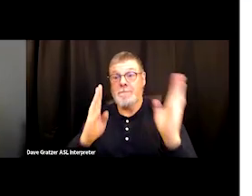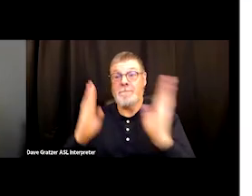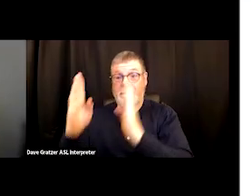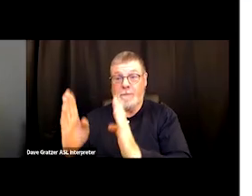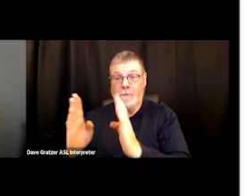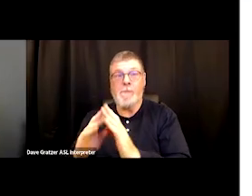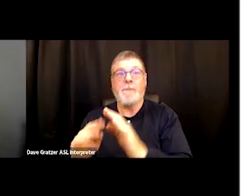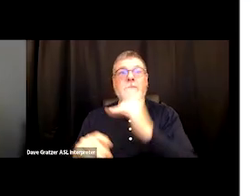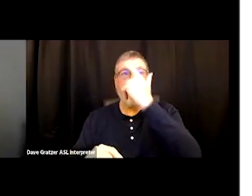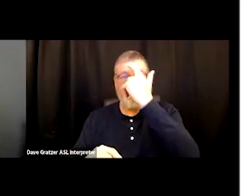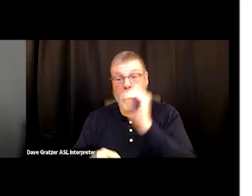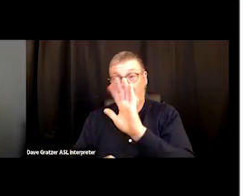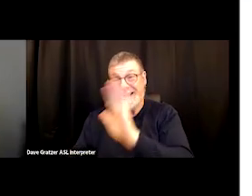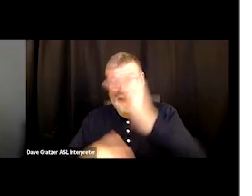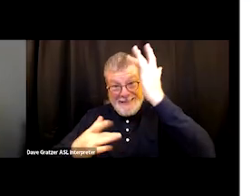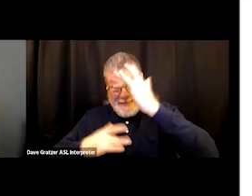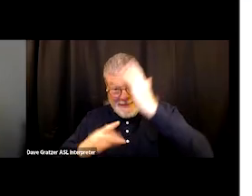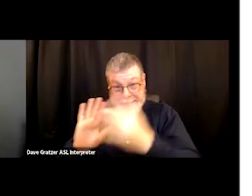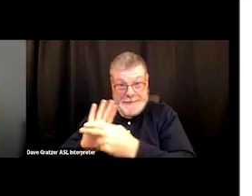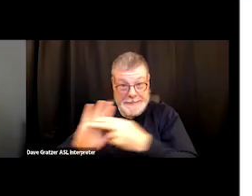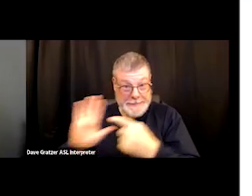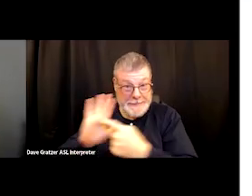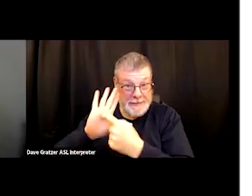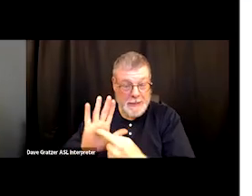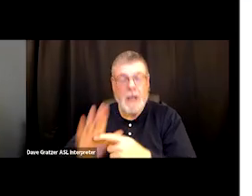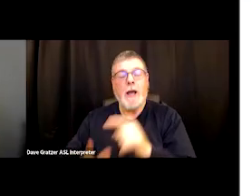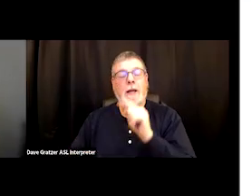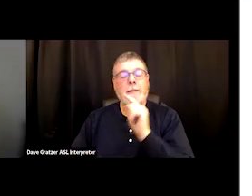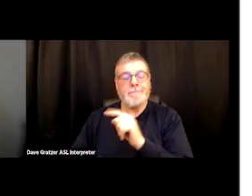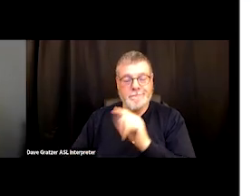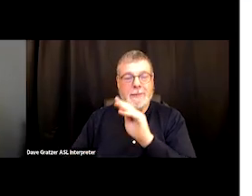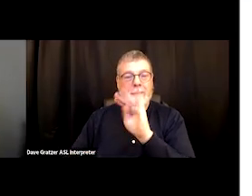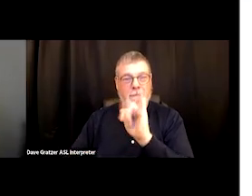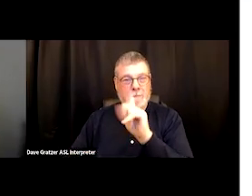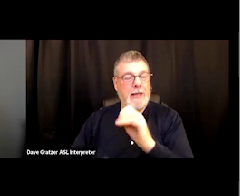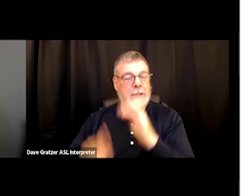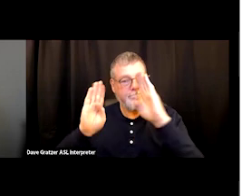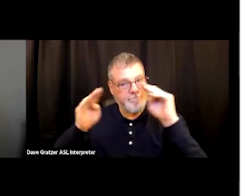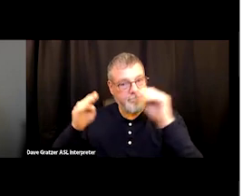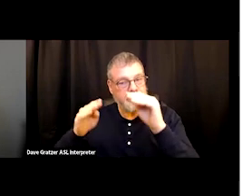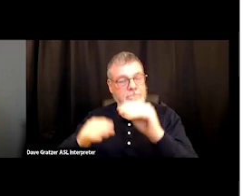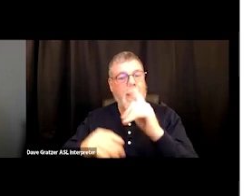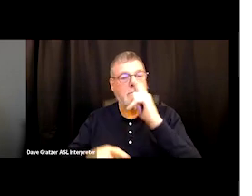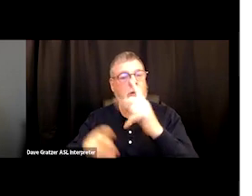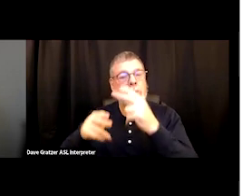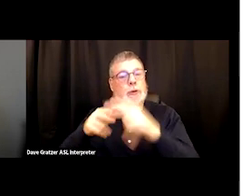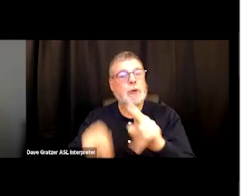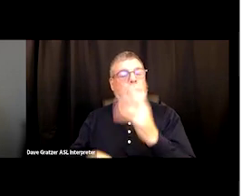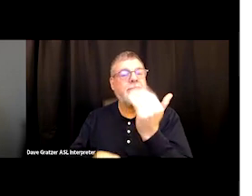due to the symptoms of his illness, I found that Mr. Byrnes could only concentrate on the task at hand for about 15 minutes.